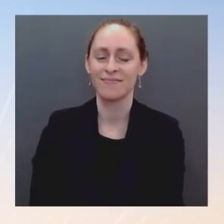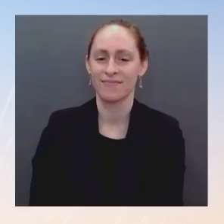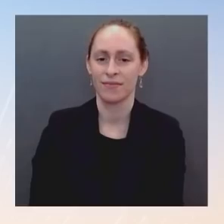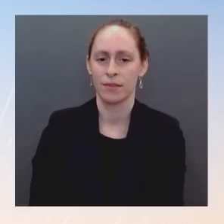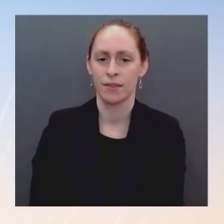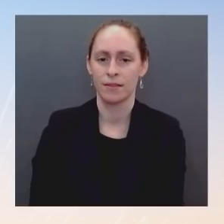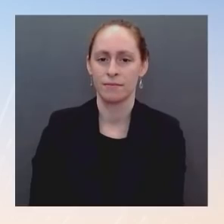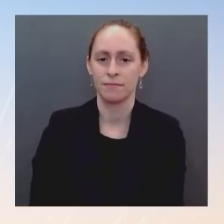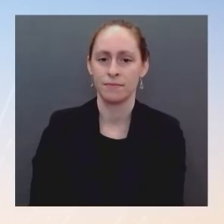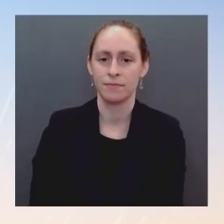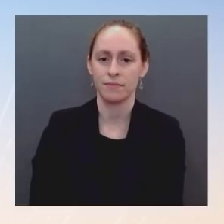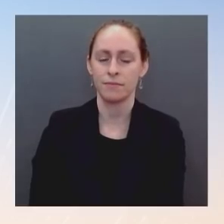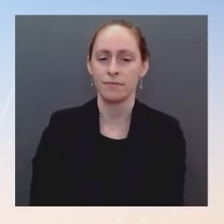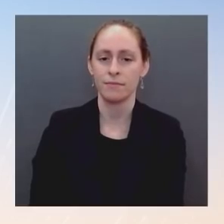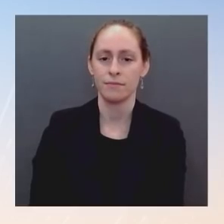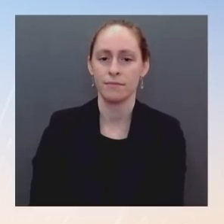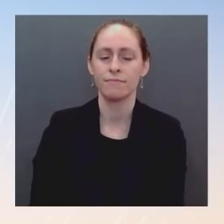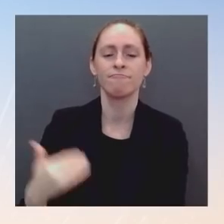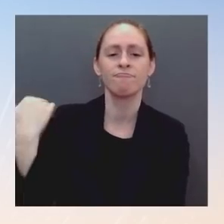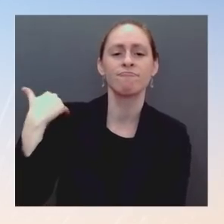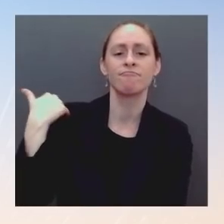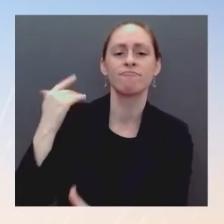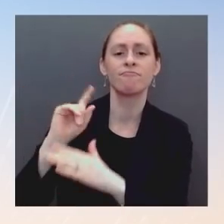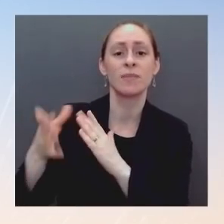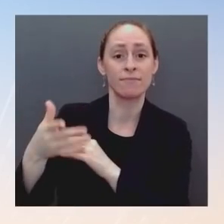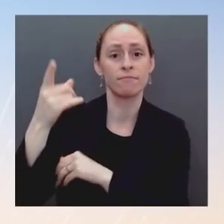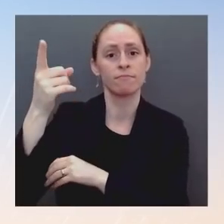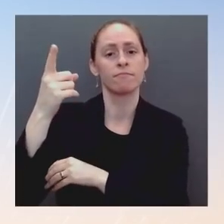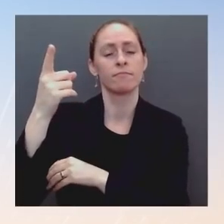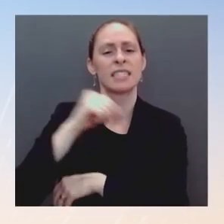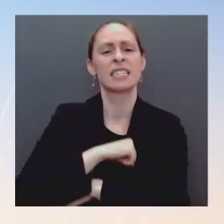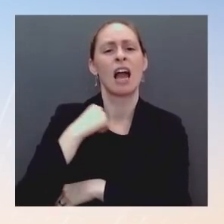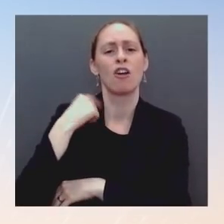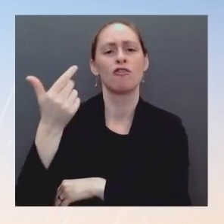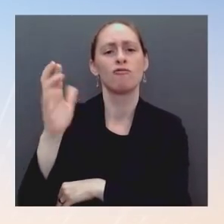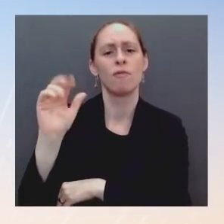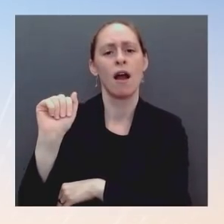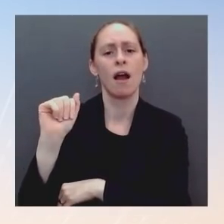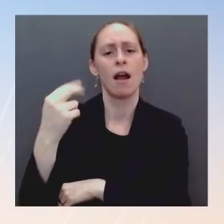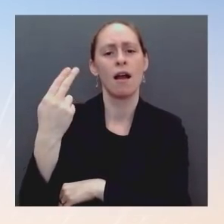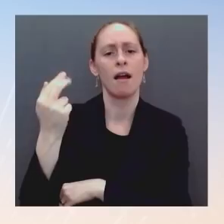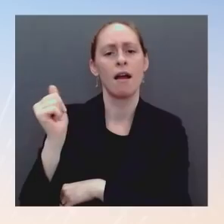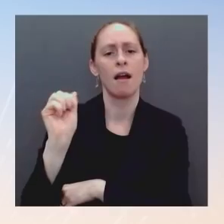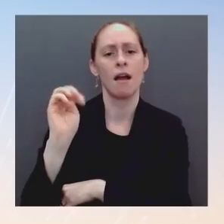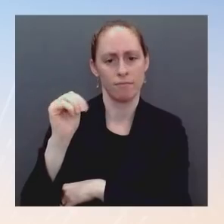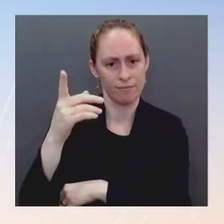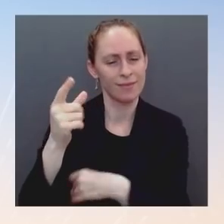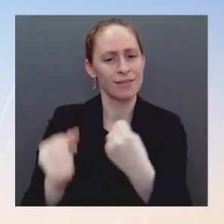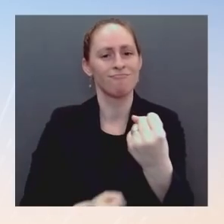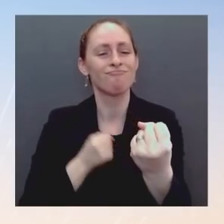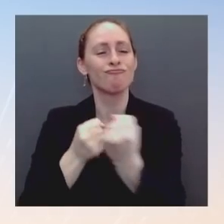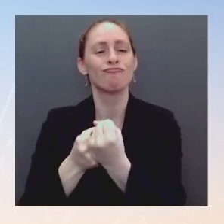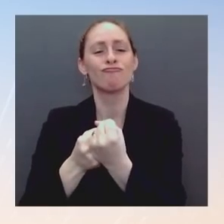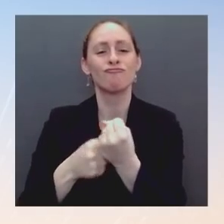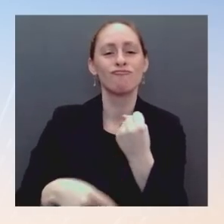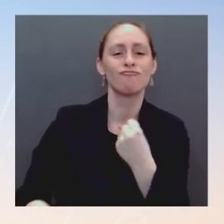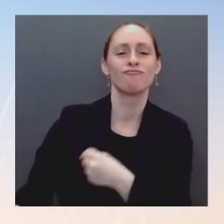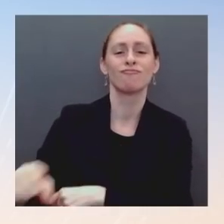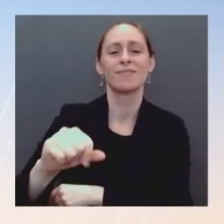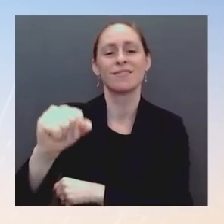South Carolinian, Judge J. Michelle Childs. Is bipartisan support a must-have for this President or something that he would simply like to have?